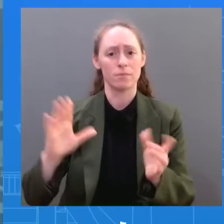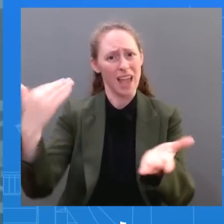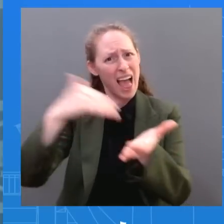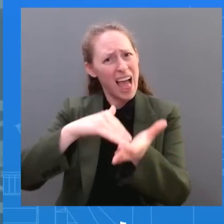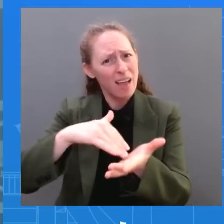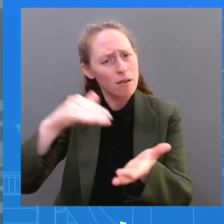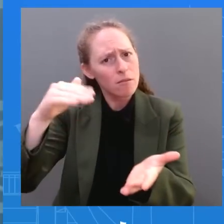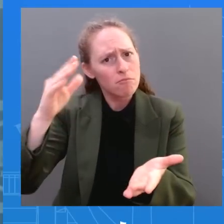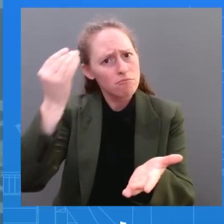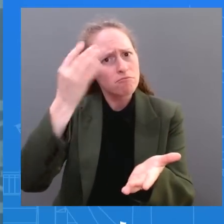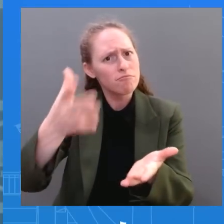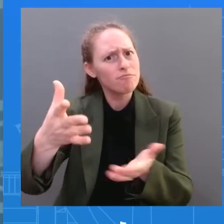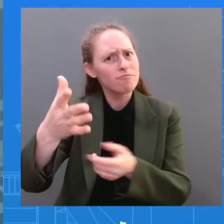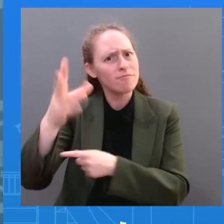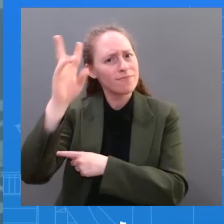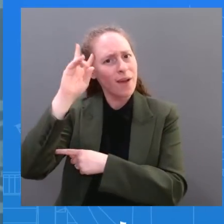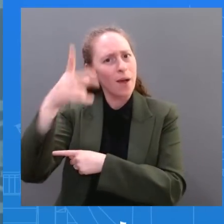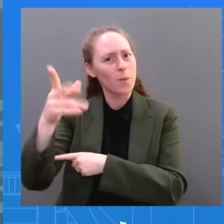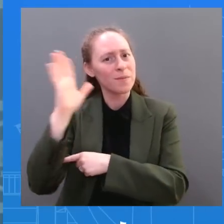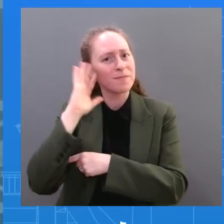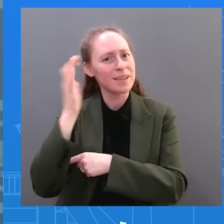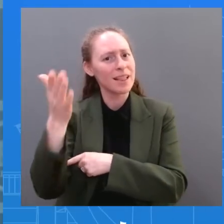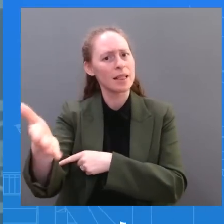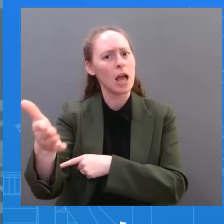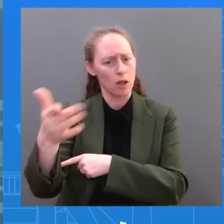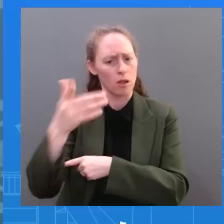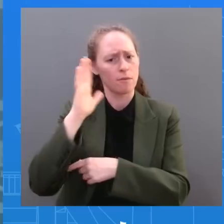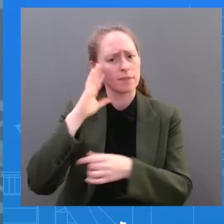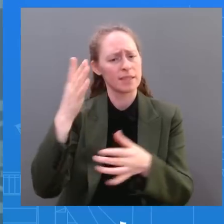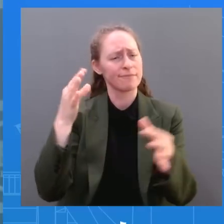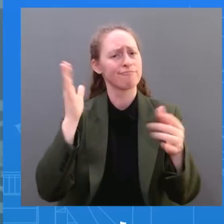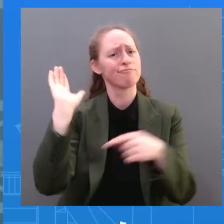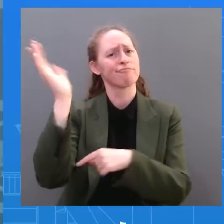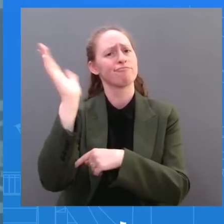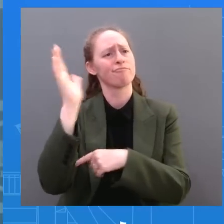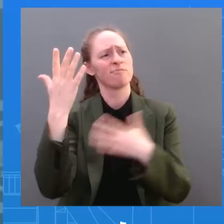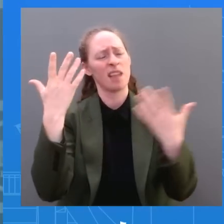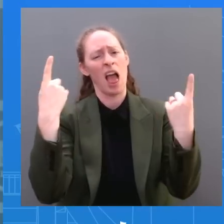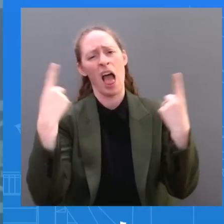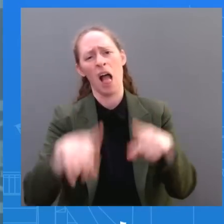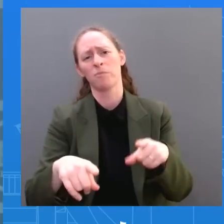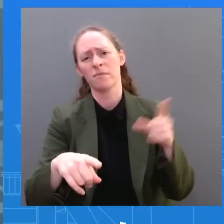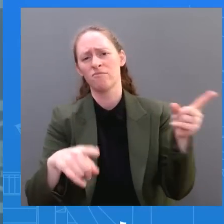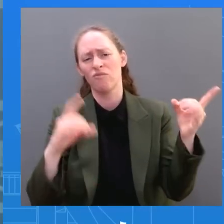The President spoke to this yesterday during the Fourth of July in a very forceful way